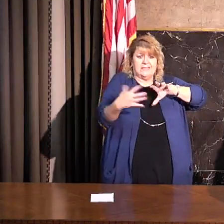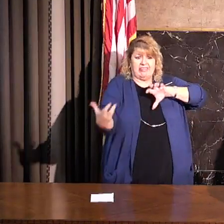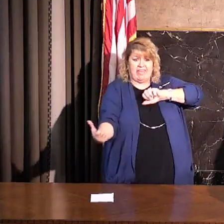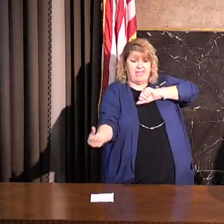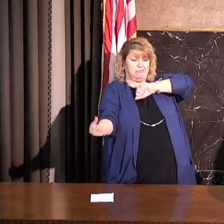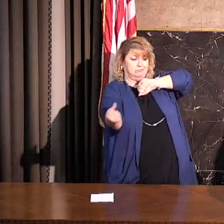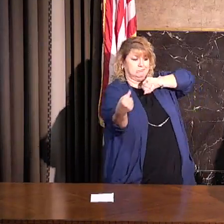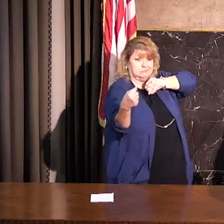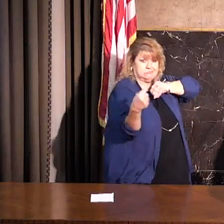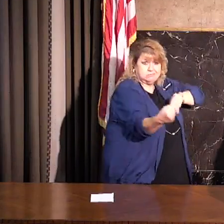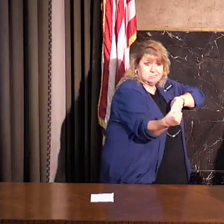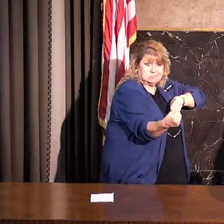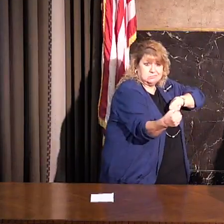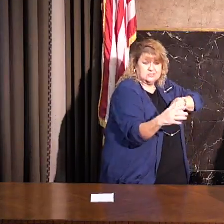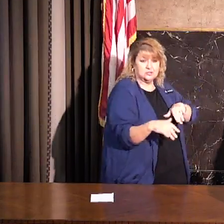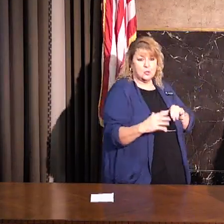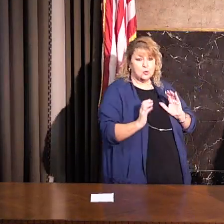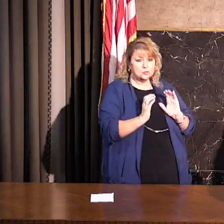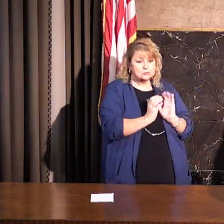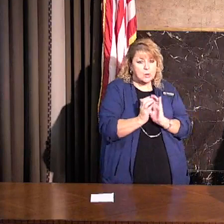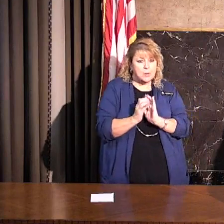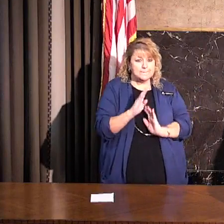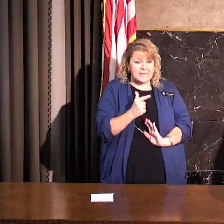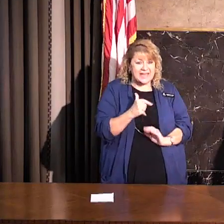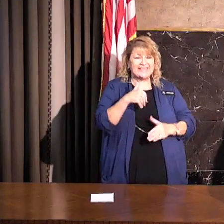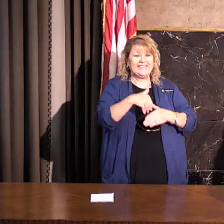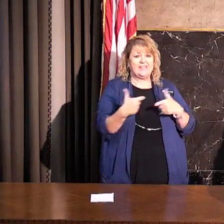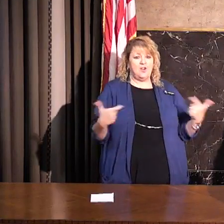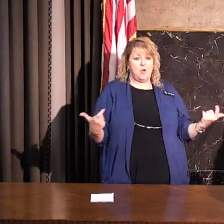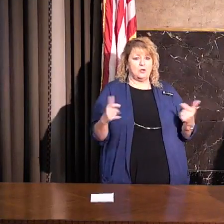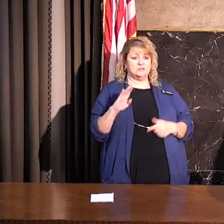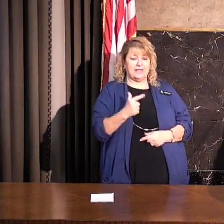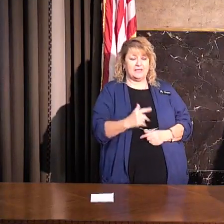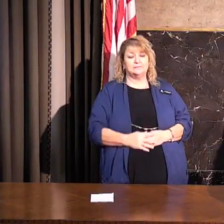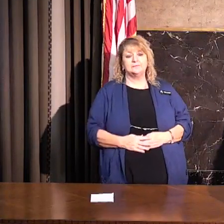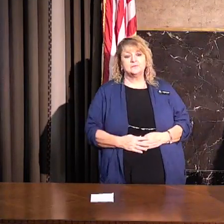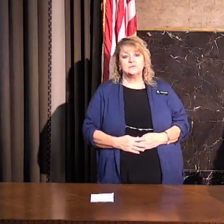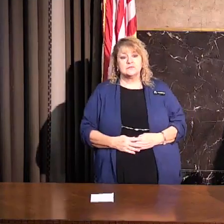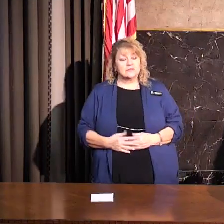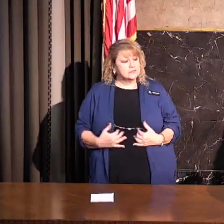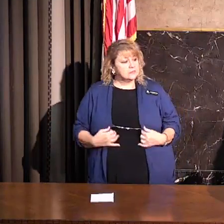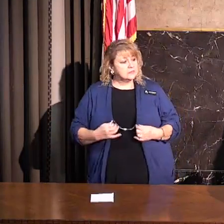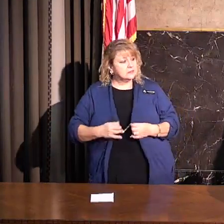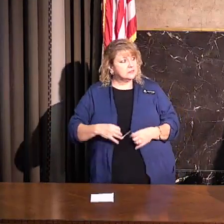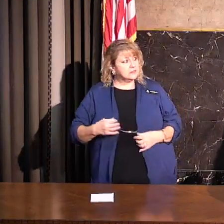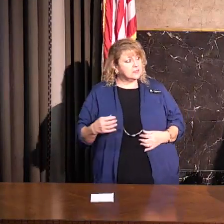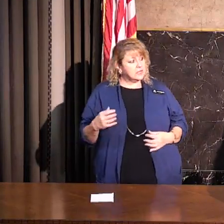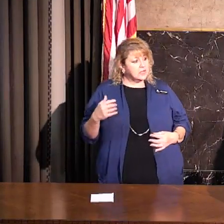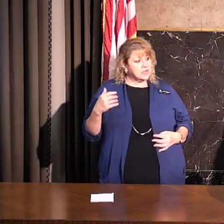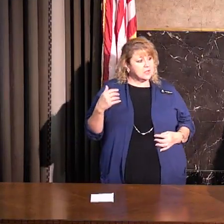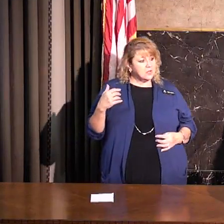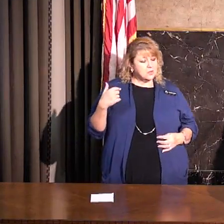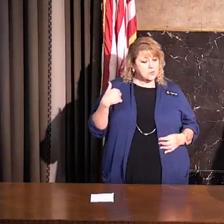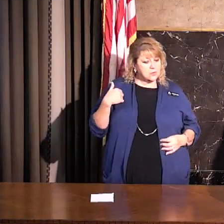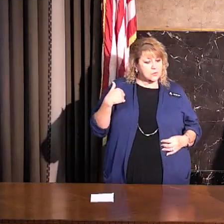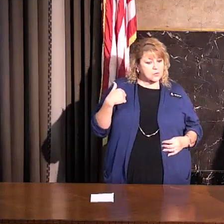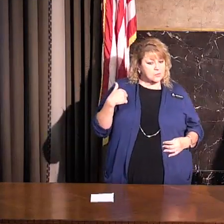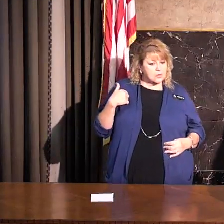with respect to debris uh as of this morning. Uh 2200 2291